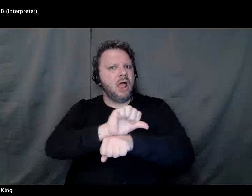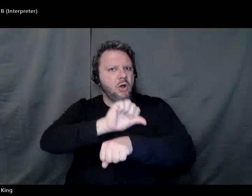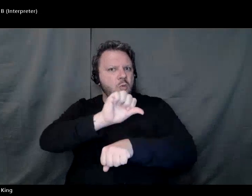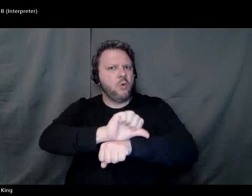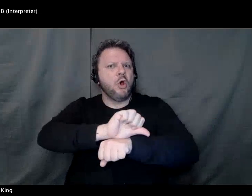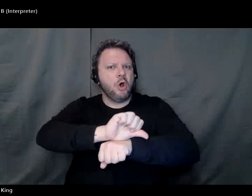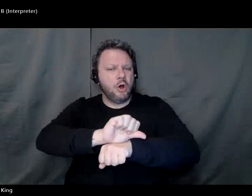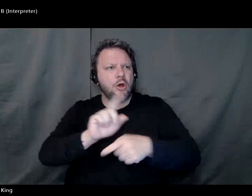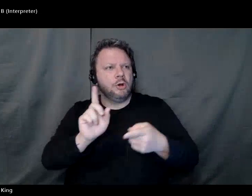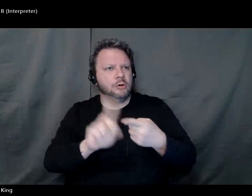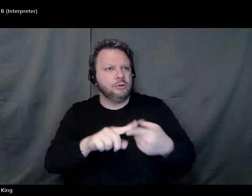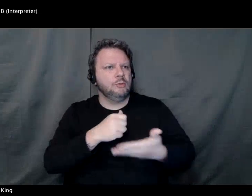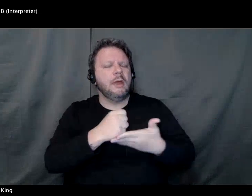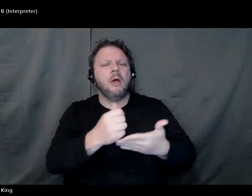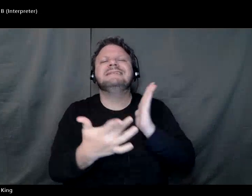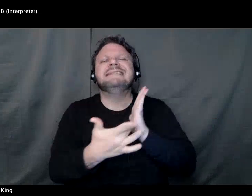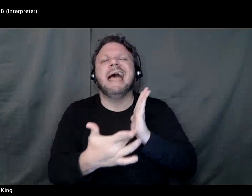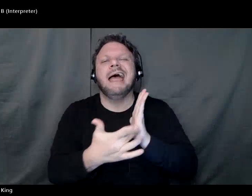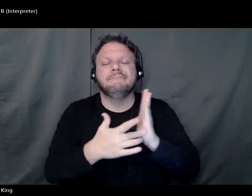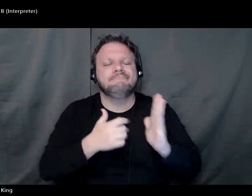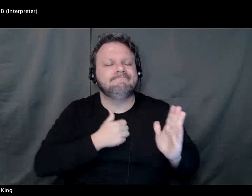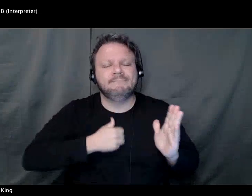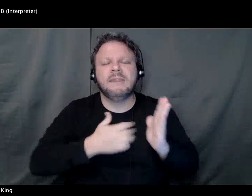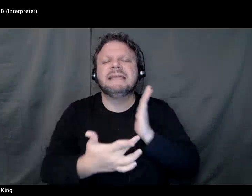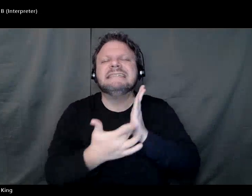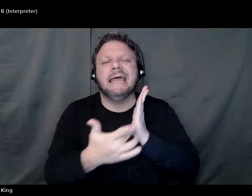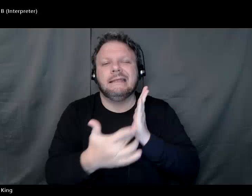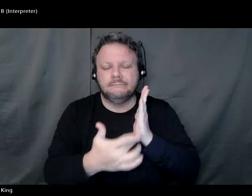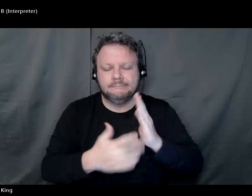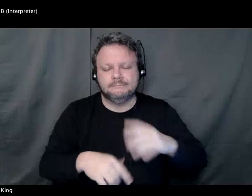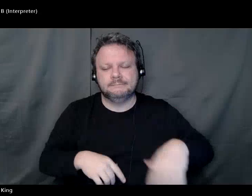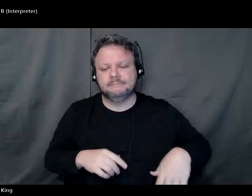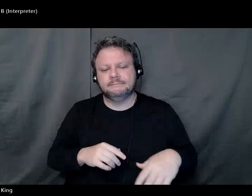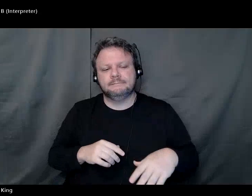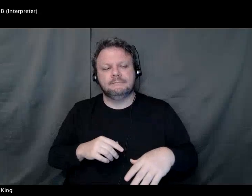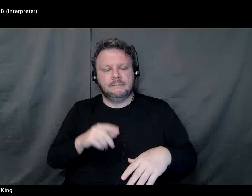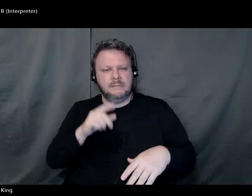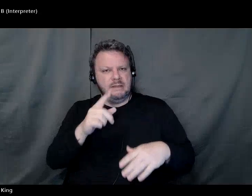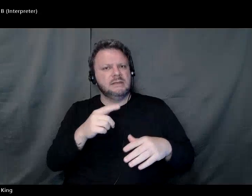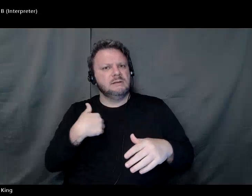To help the tech sector design better solutions.